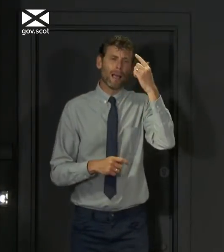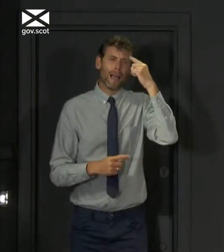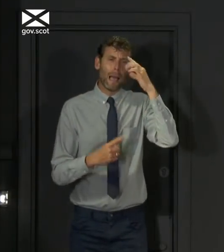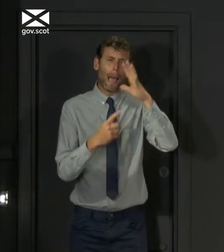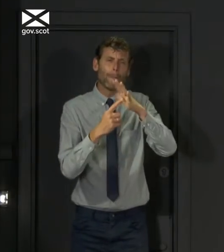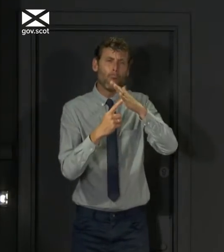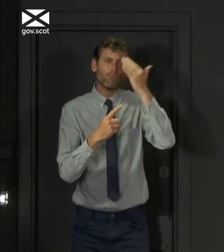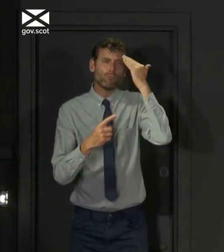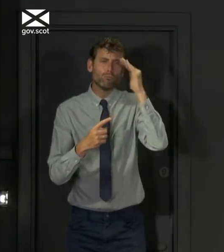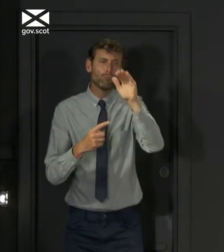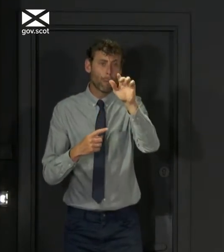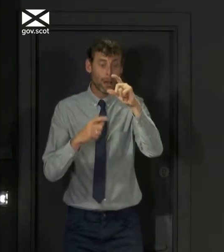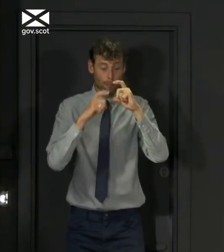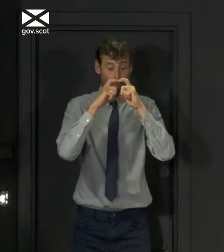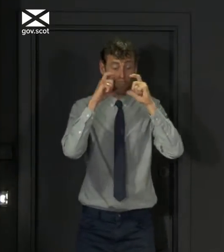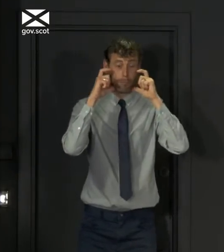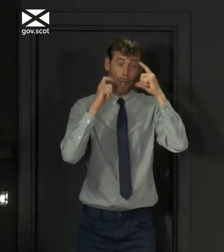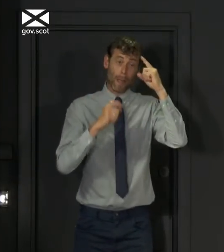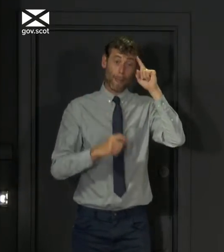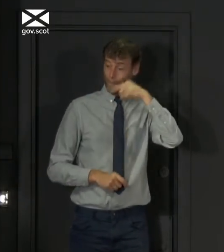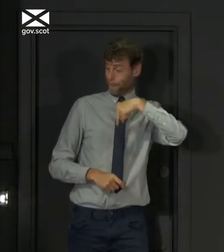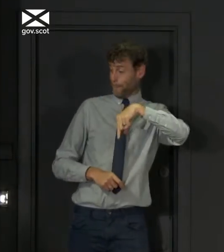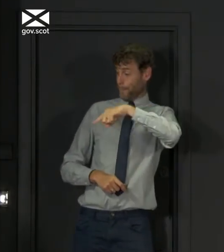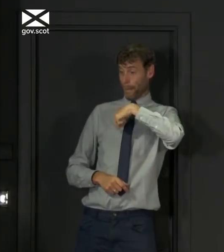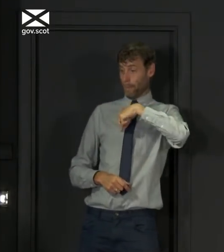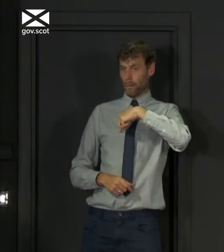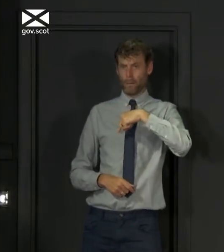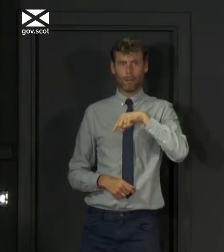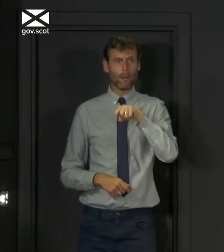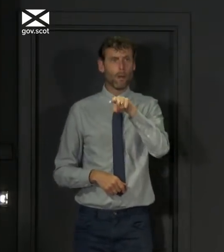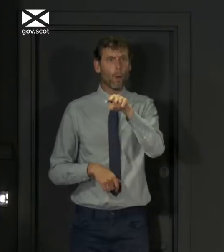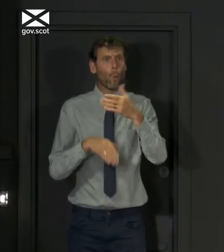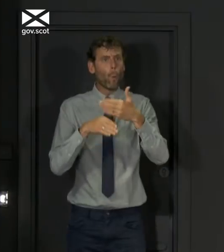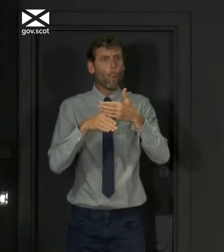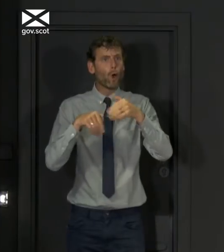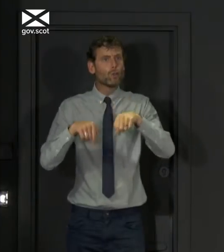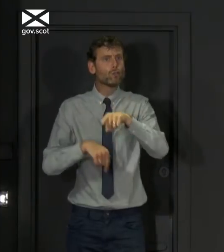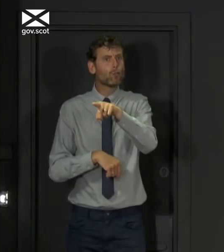our retail sector over the next weeks responsibly, but all of us as customers, we have got a